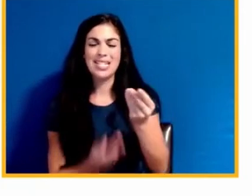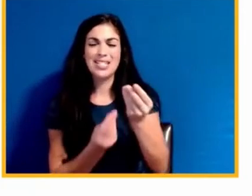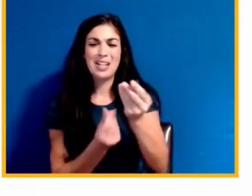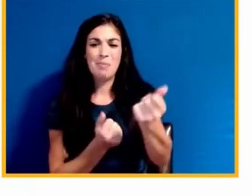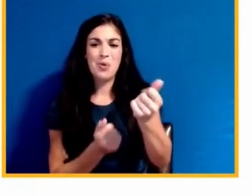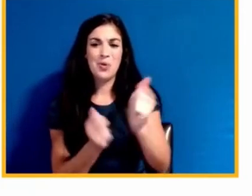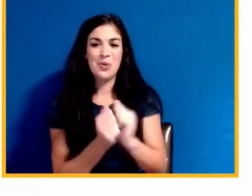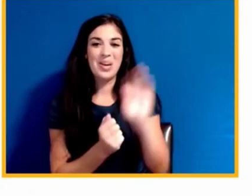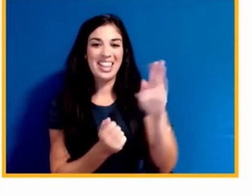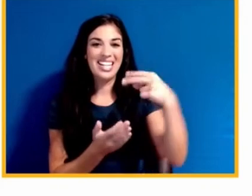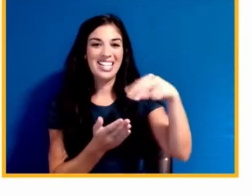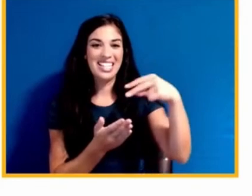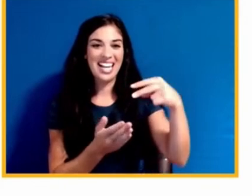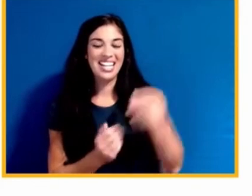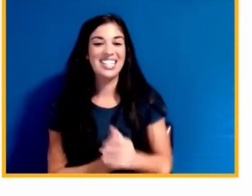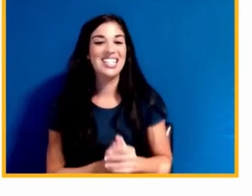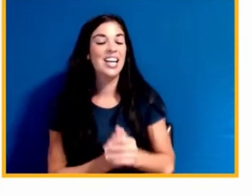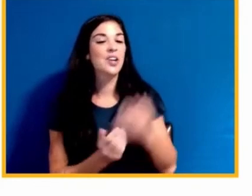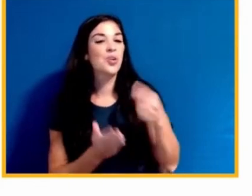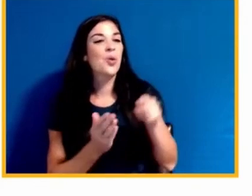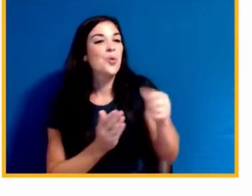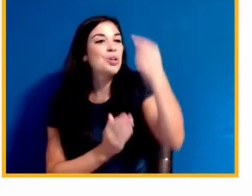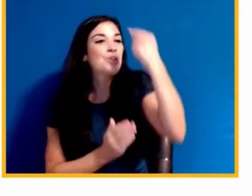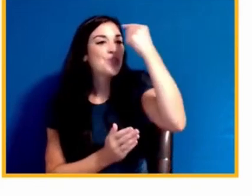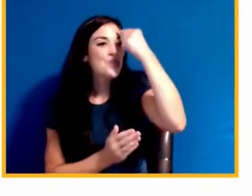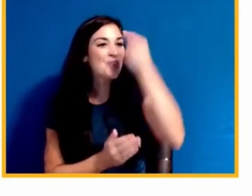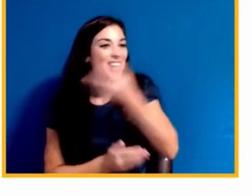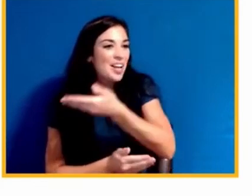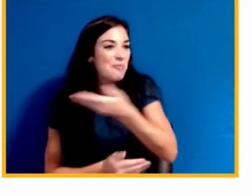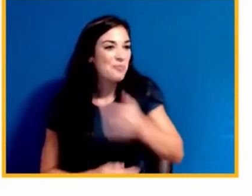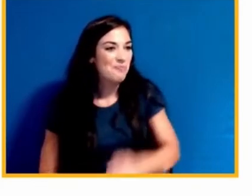with his moves. So Beta, what did we think of Kethi's performance?